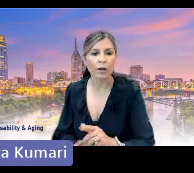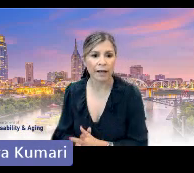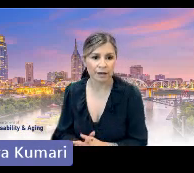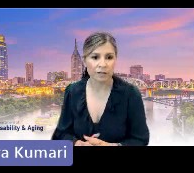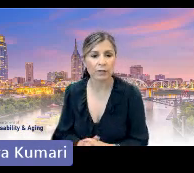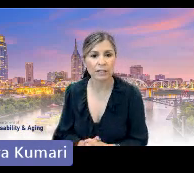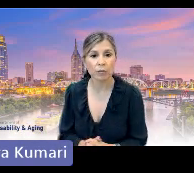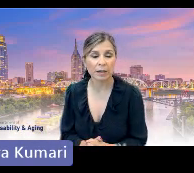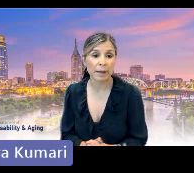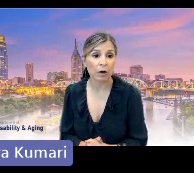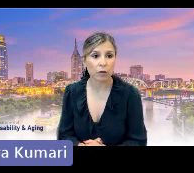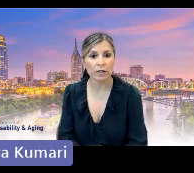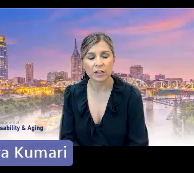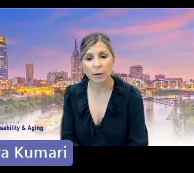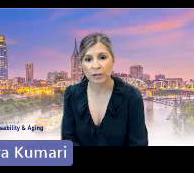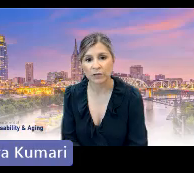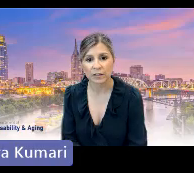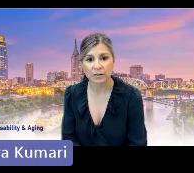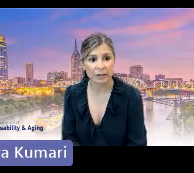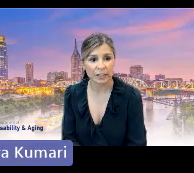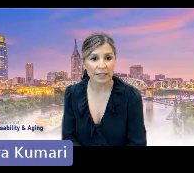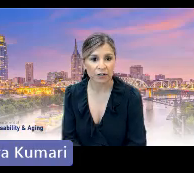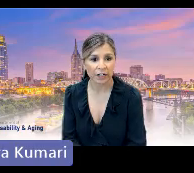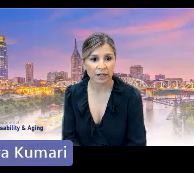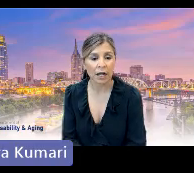OK. So a little bit about the Department of Disability and Aging.